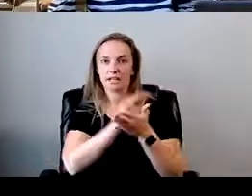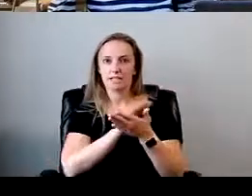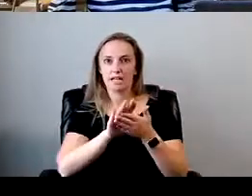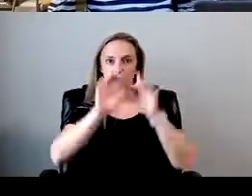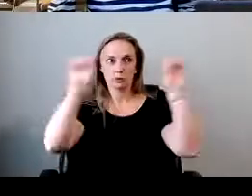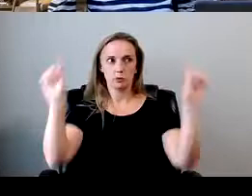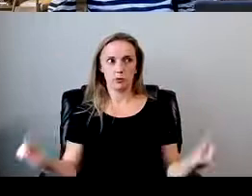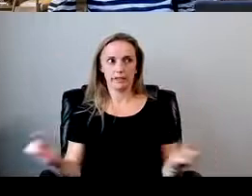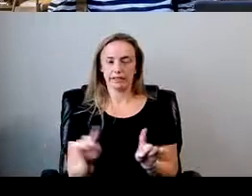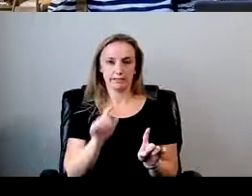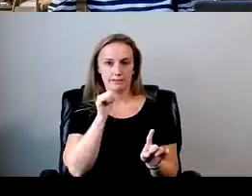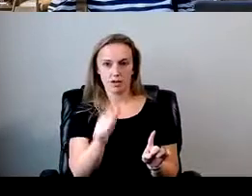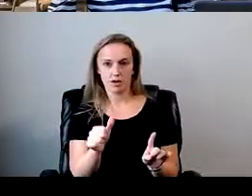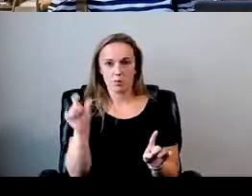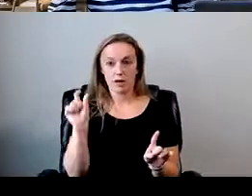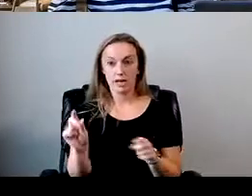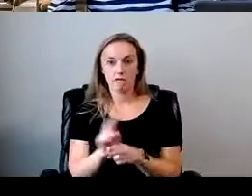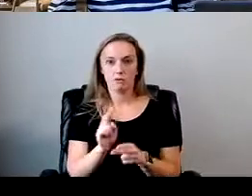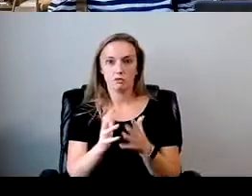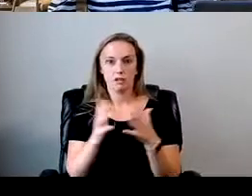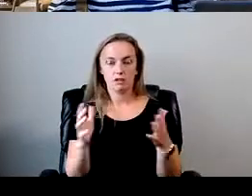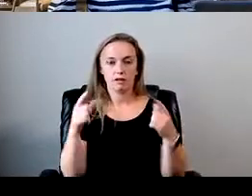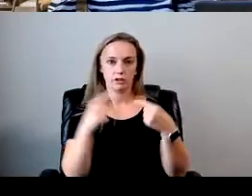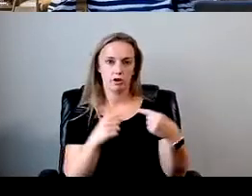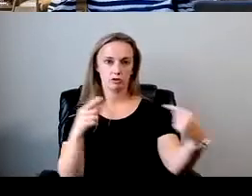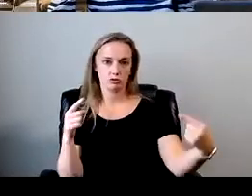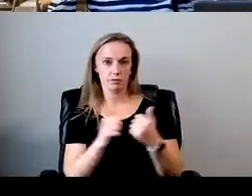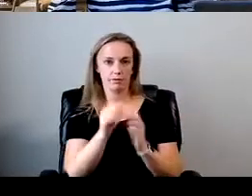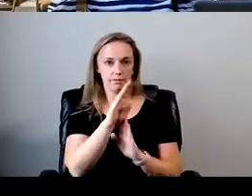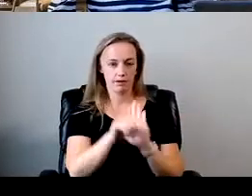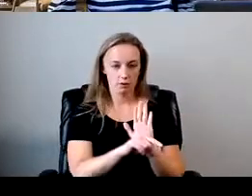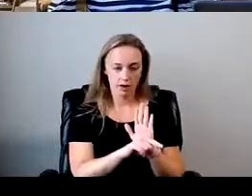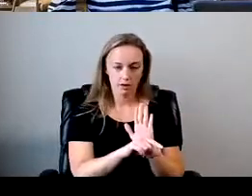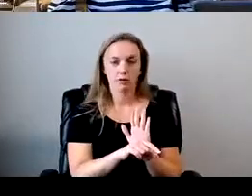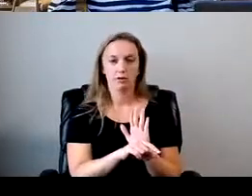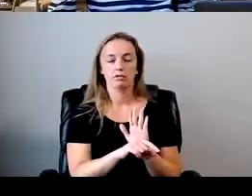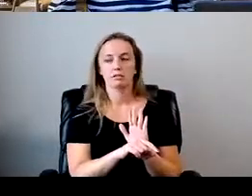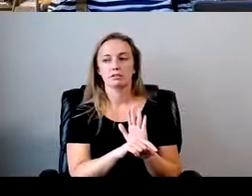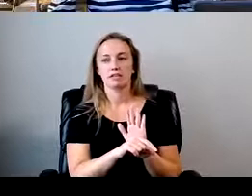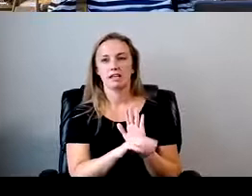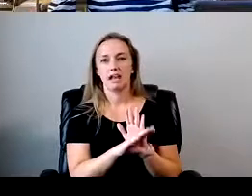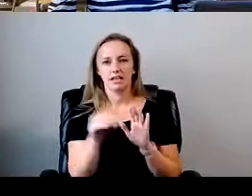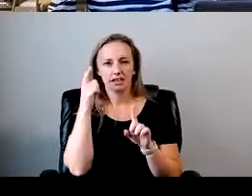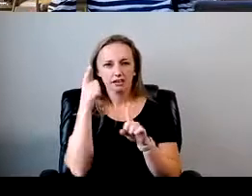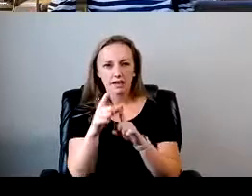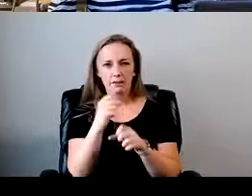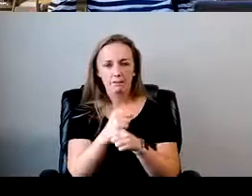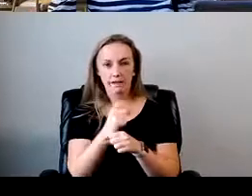And we really have to use a lot of contrast with our backgrounds and the letters to make sure that it stands out.